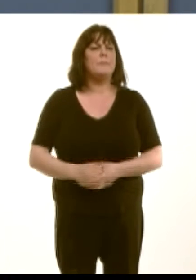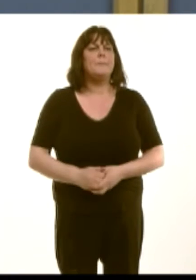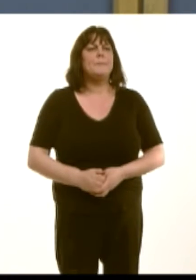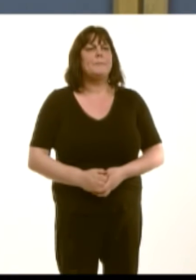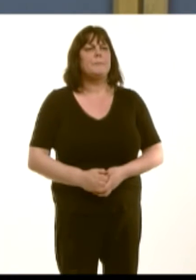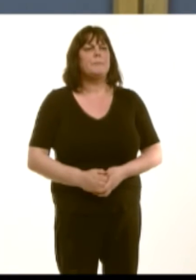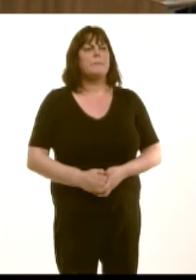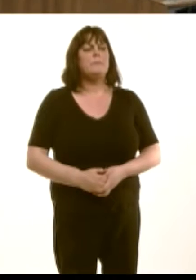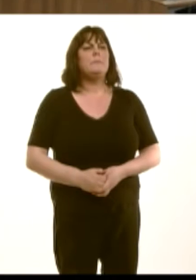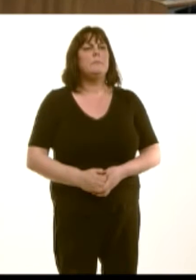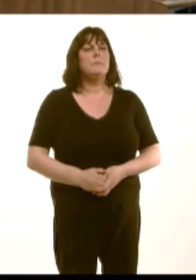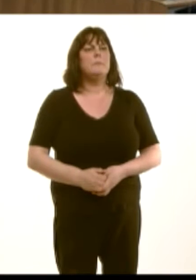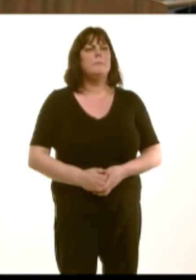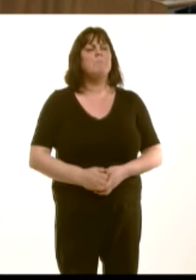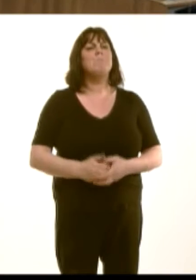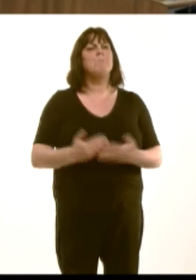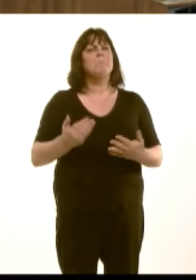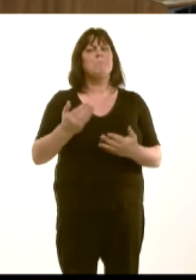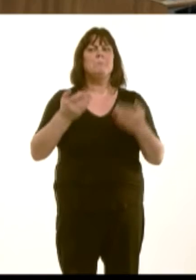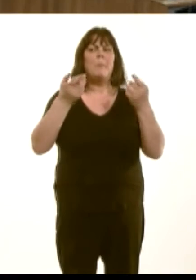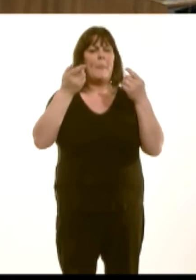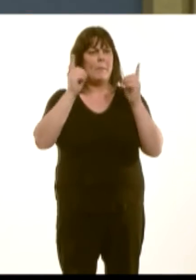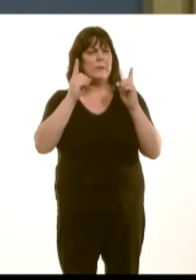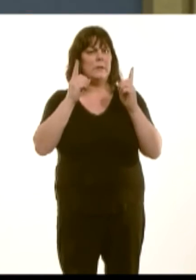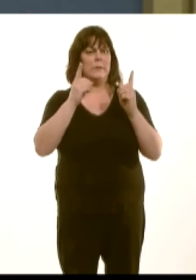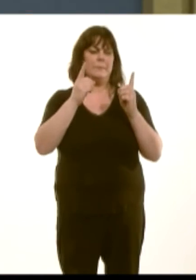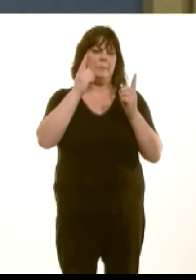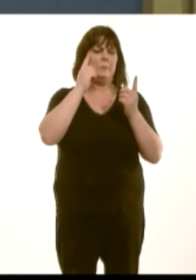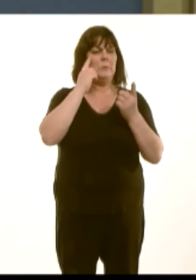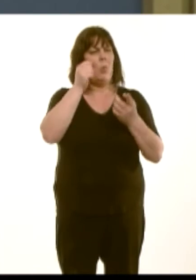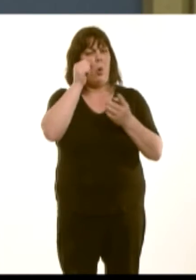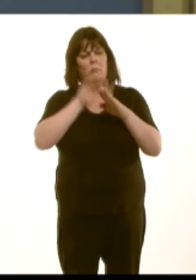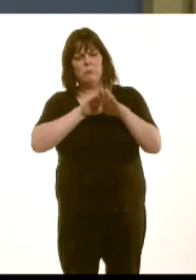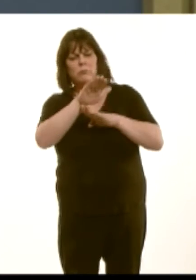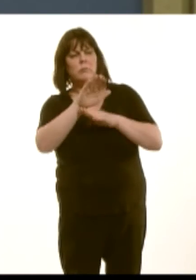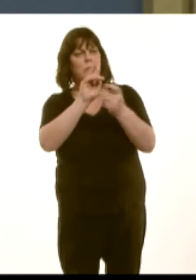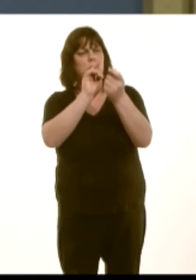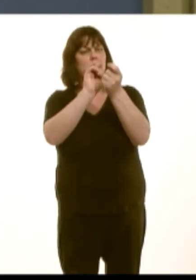Antoinette Sandbach: First Minister, with the proposed changes at Ysbyty Glan Clwyd